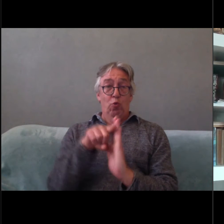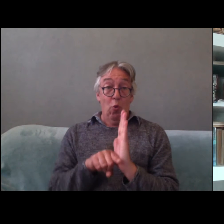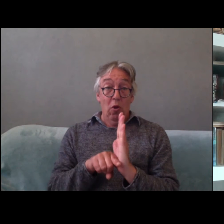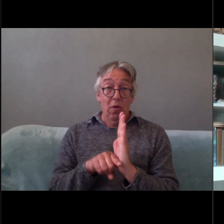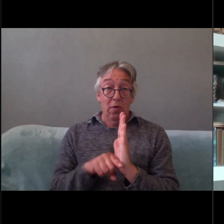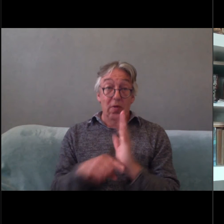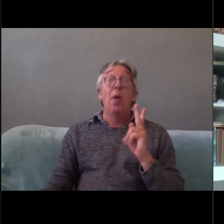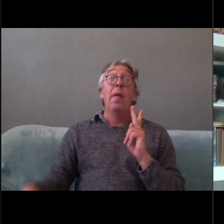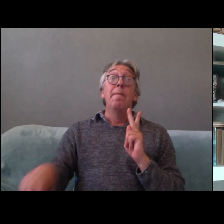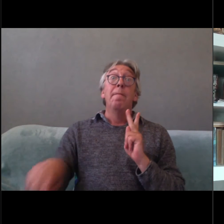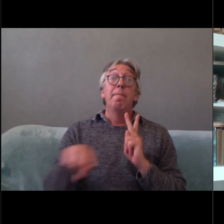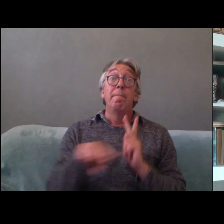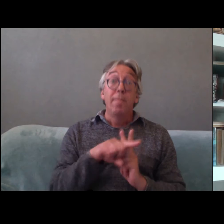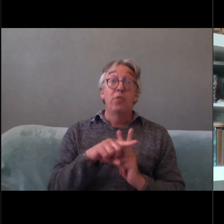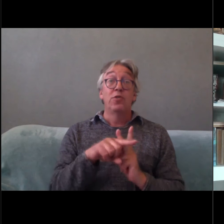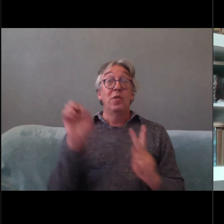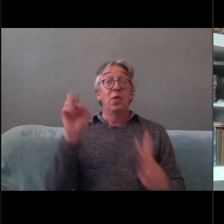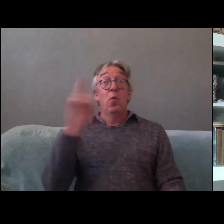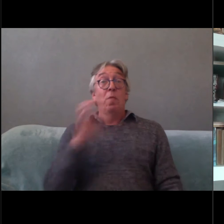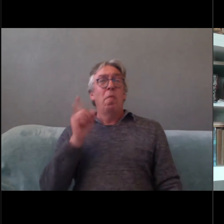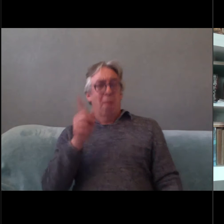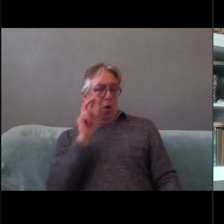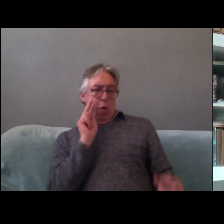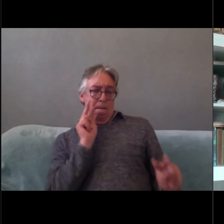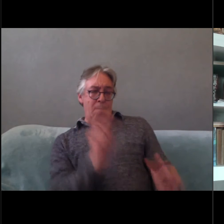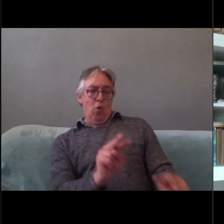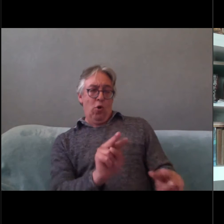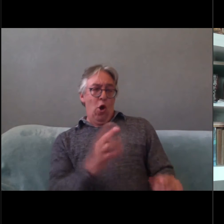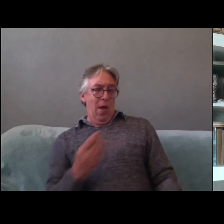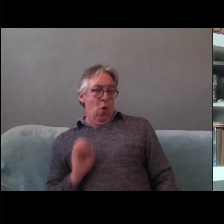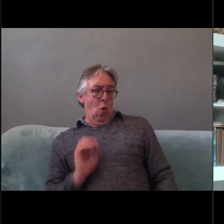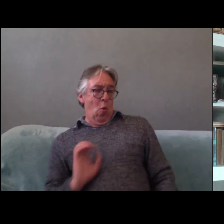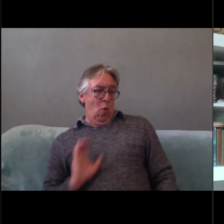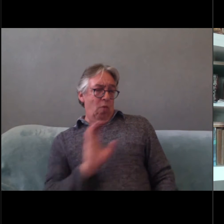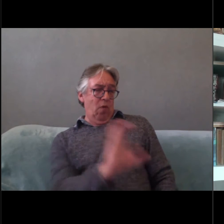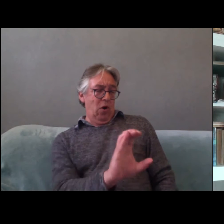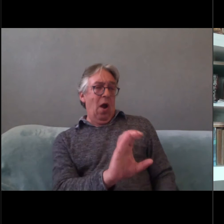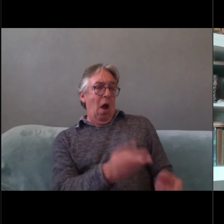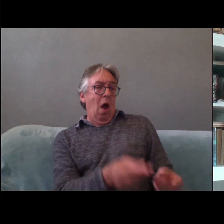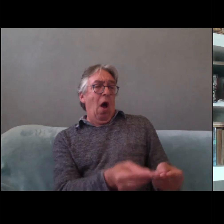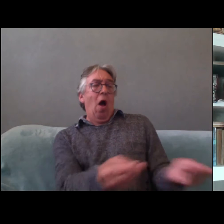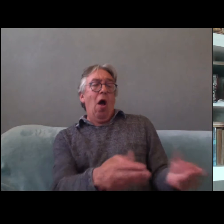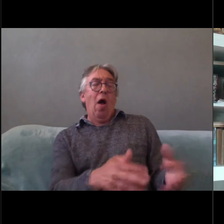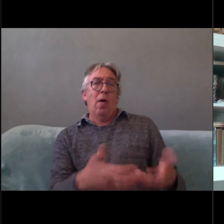Also by involving local or national organisations.